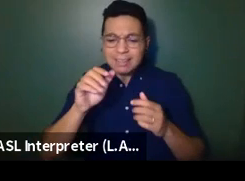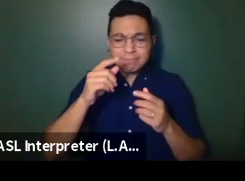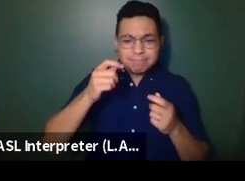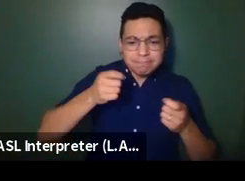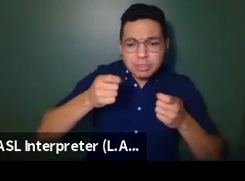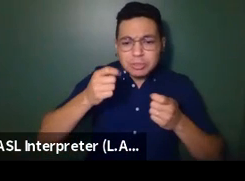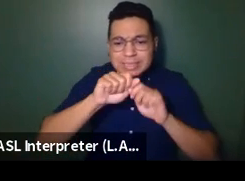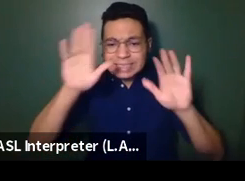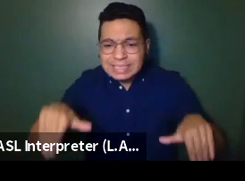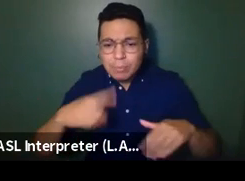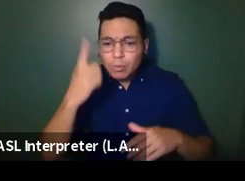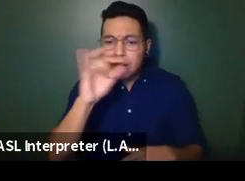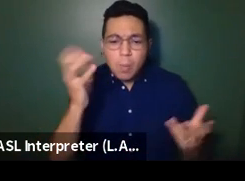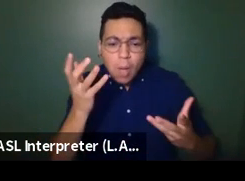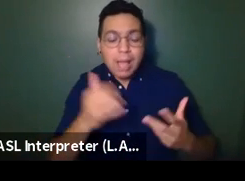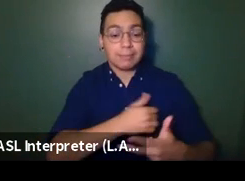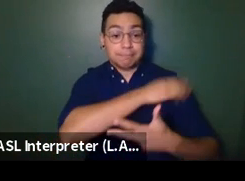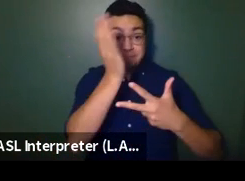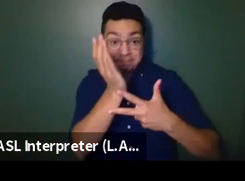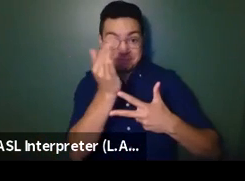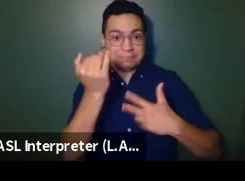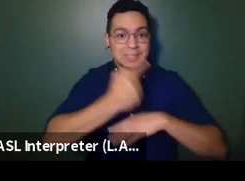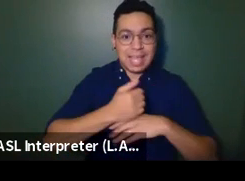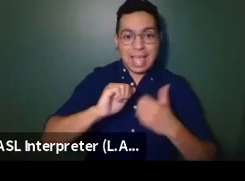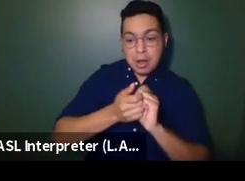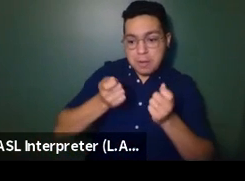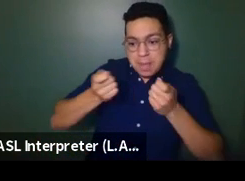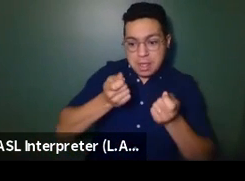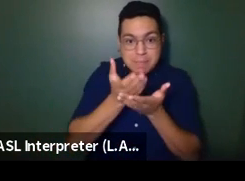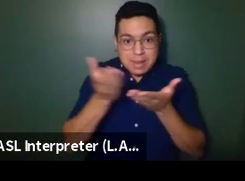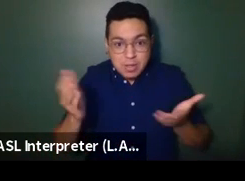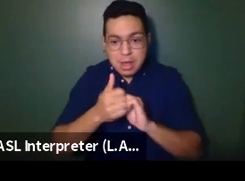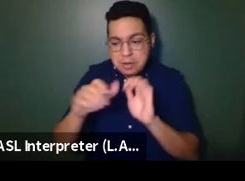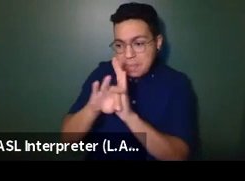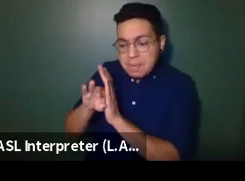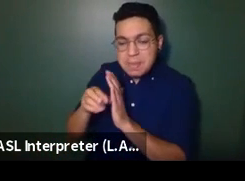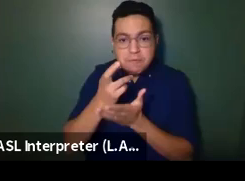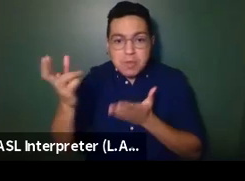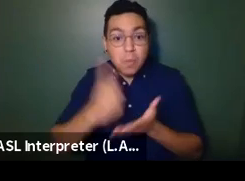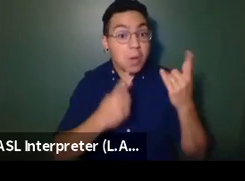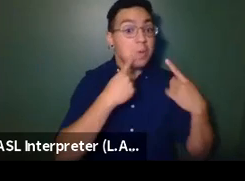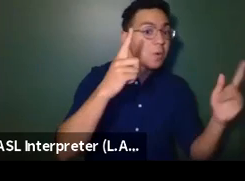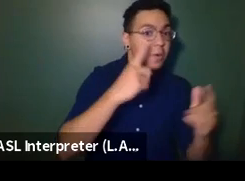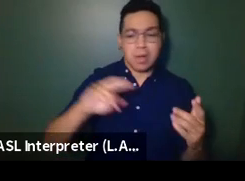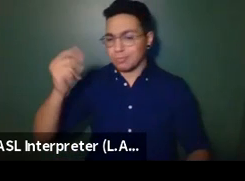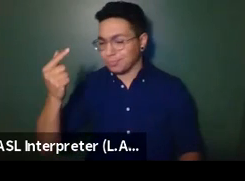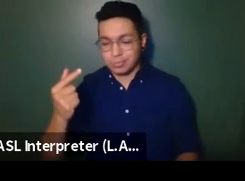Jeff Crawford: And today we're really going to be thinking about how do you manage your materials and selecting resources and what works and doesn't work in this Learning Management System.